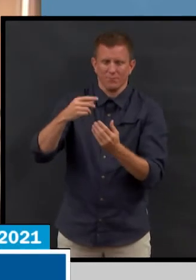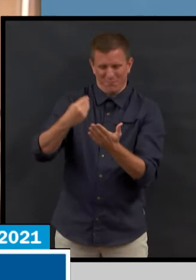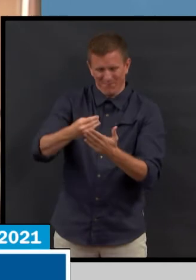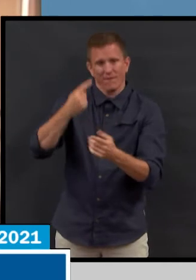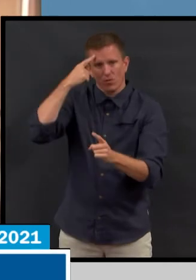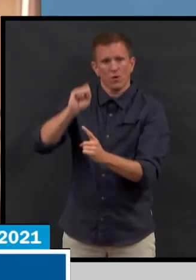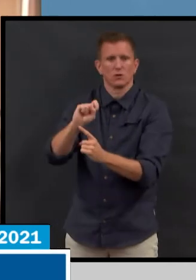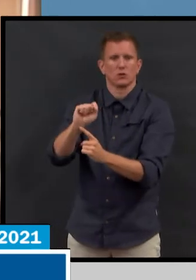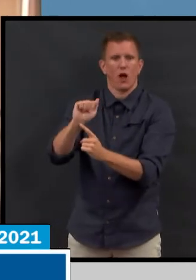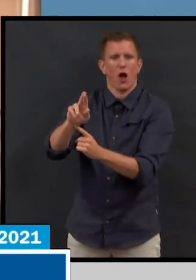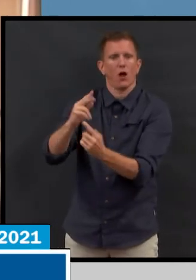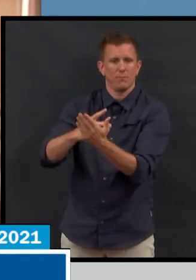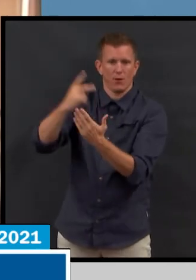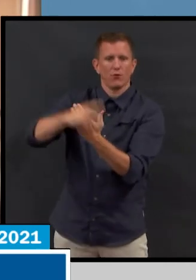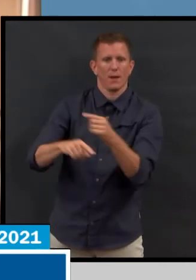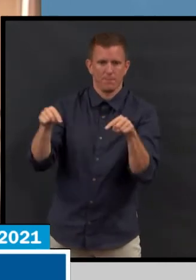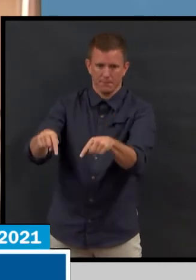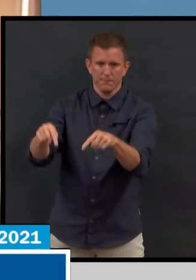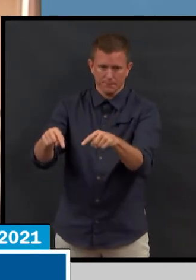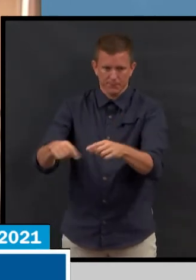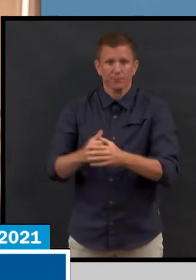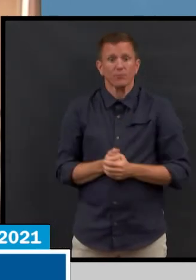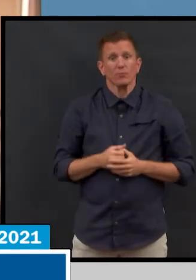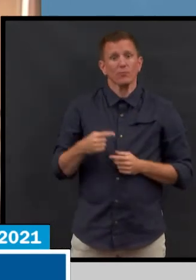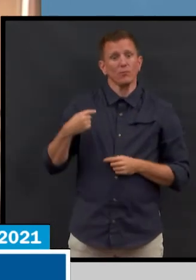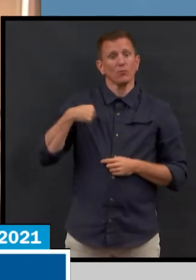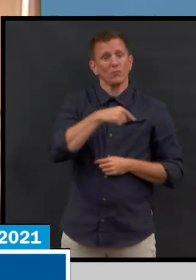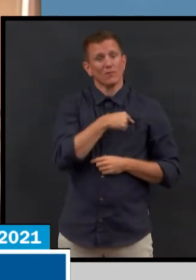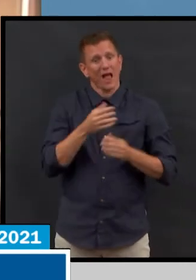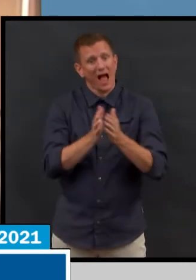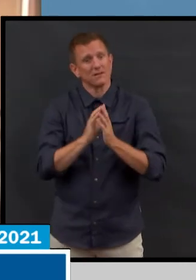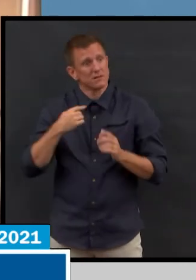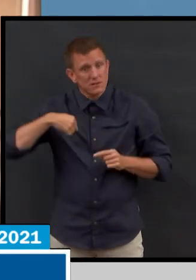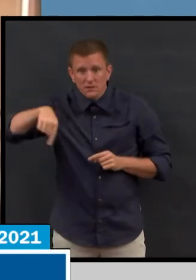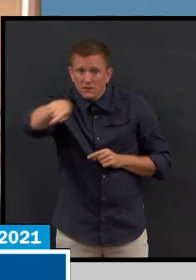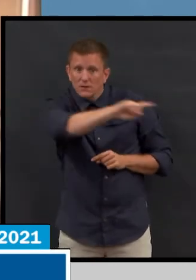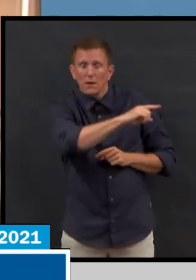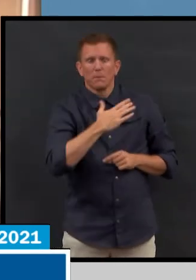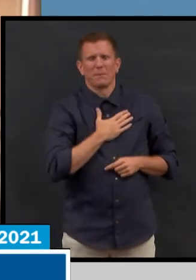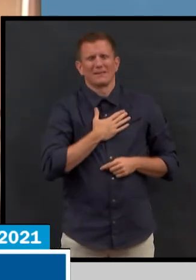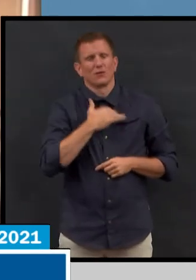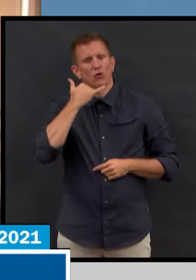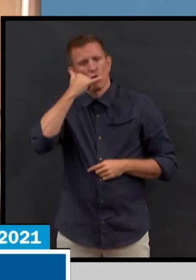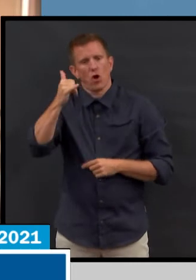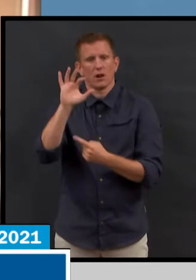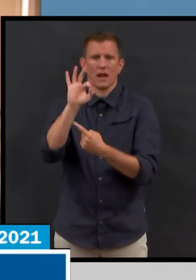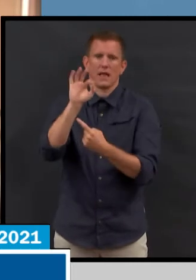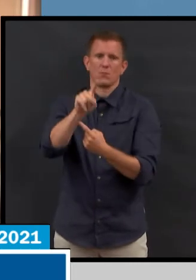the traditional 9-1-1 or the non-emergency line be very descriptive of what's taking place right